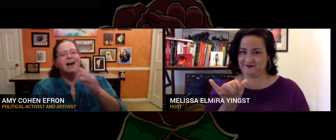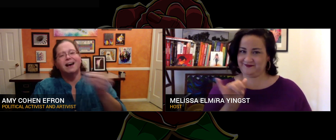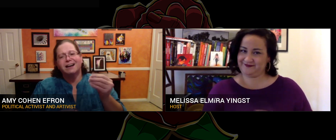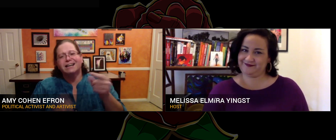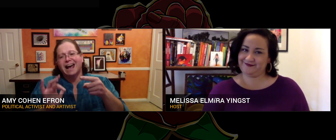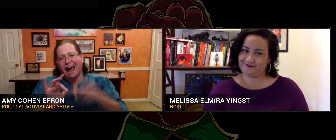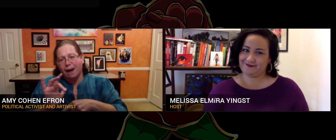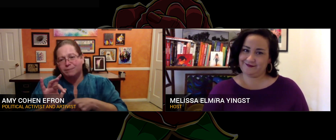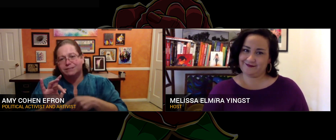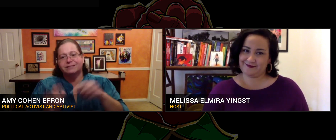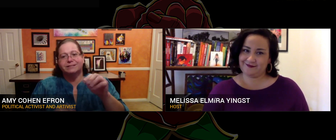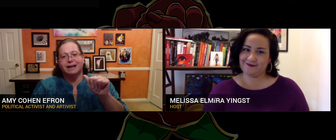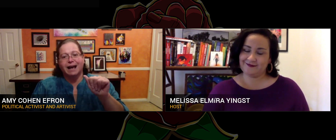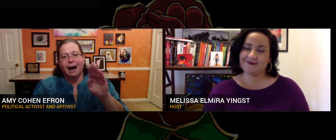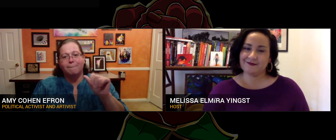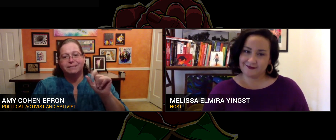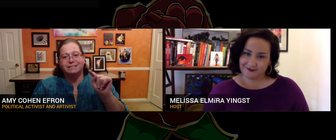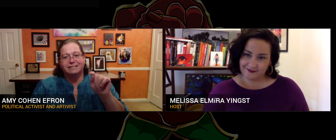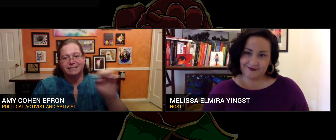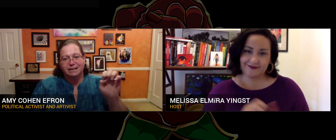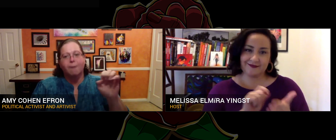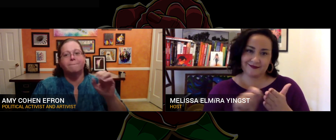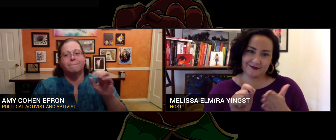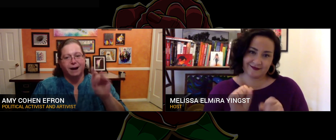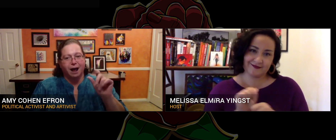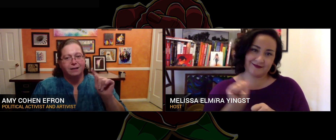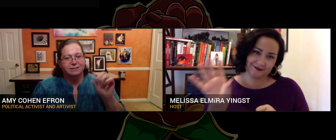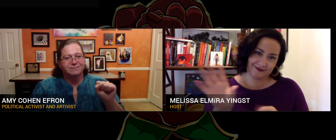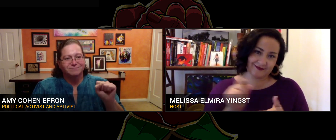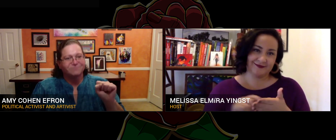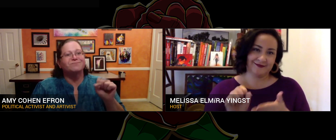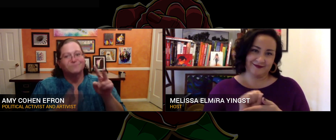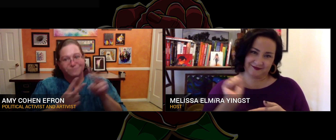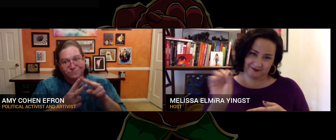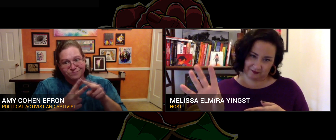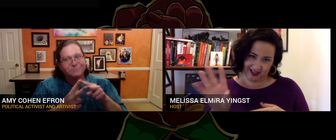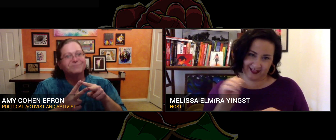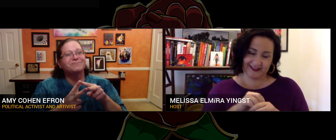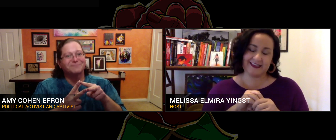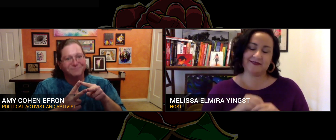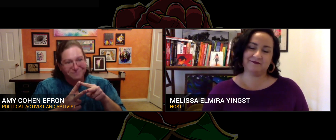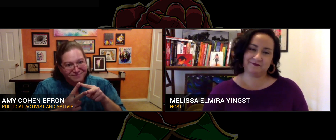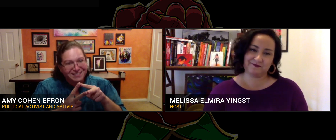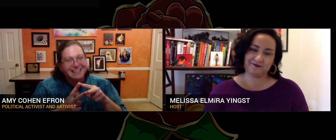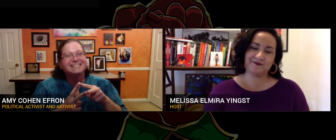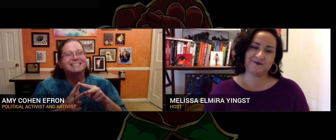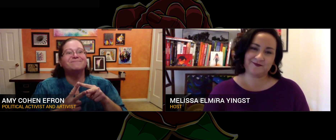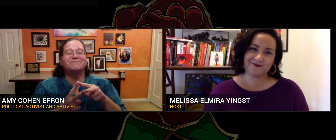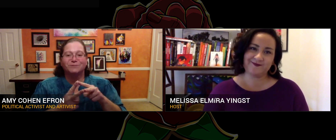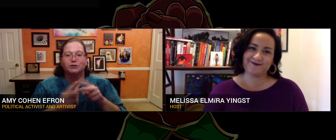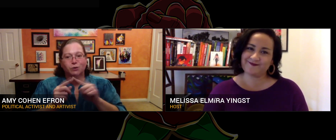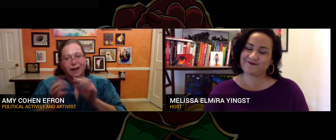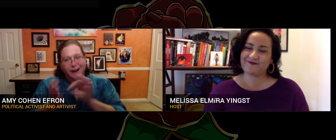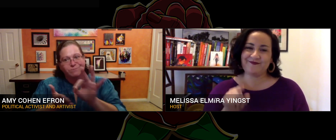I see. And absentee ballots. Which you fill in and mail. Yes, those two.